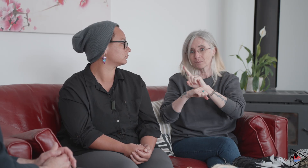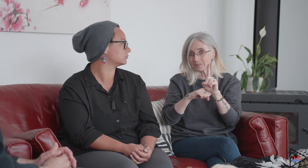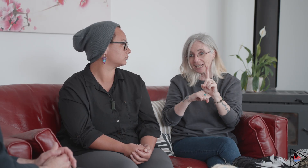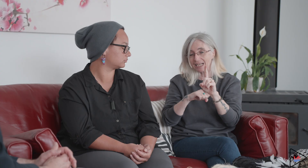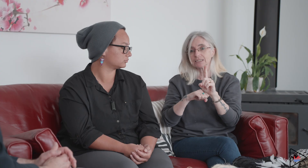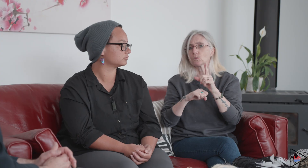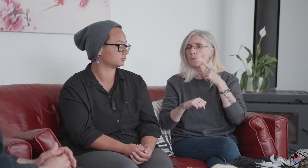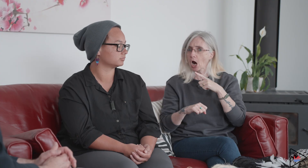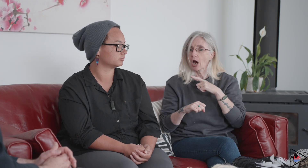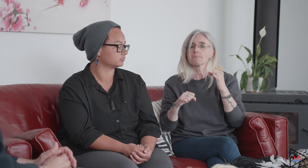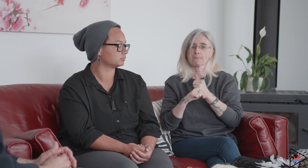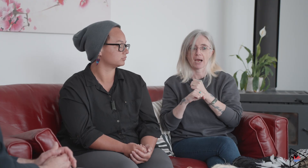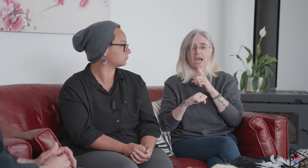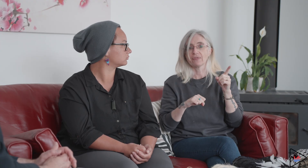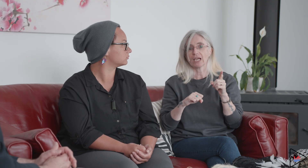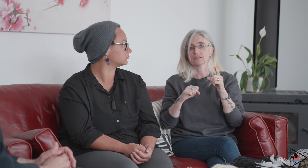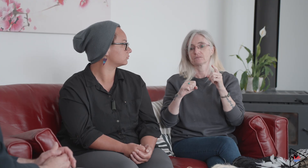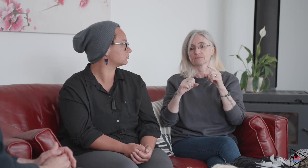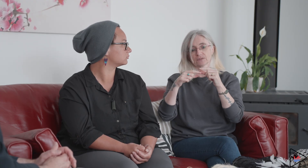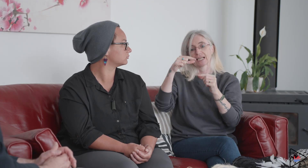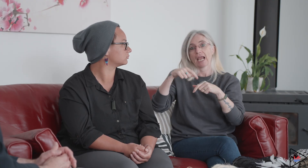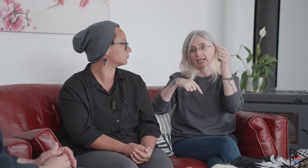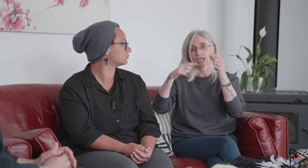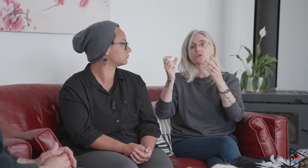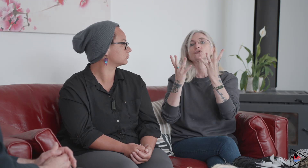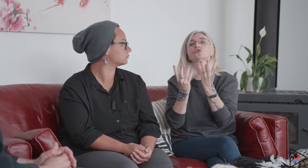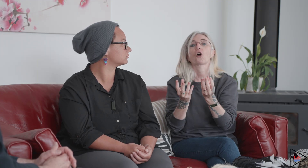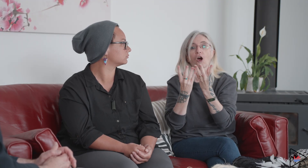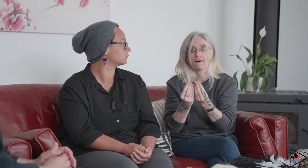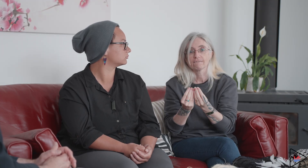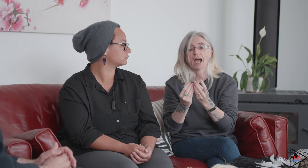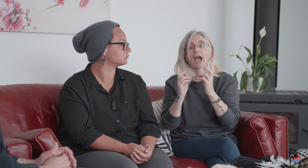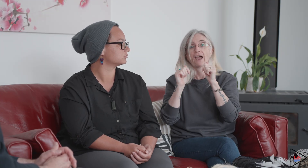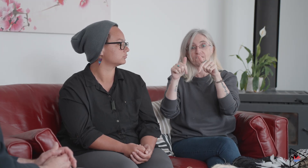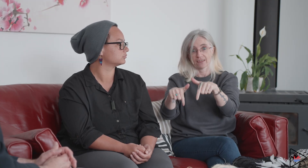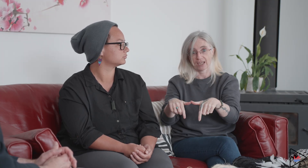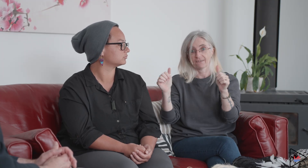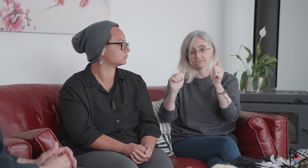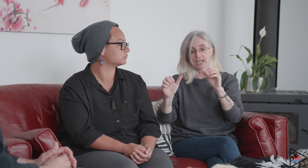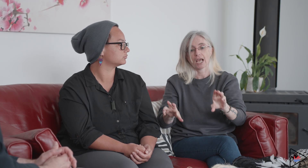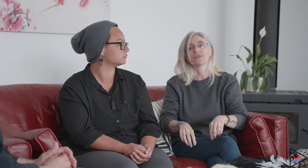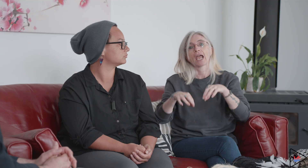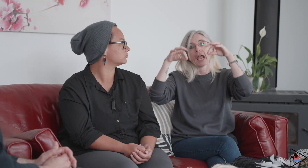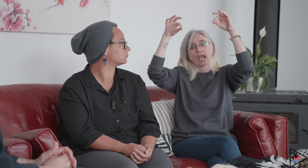leave it in for a few minutes, and that helps to soften the harakeke. And then after that,